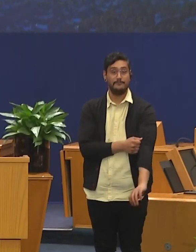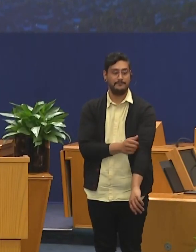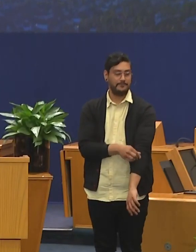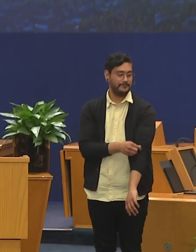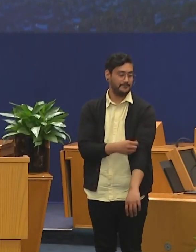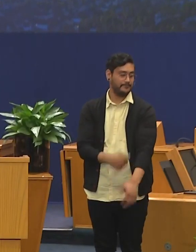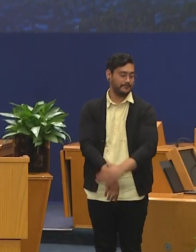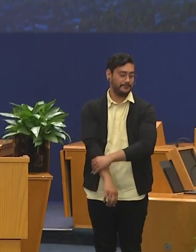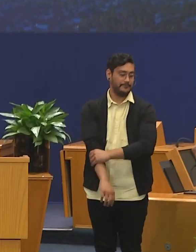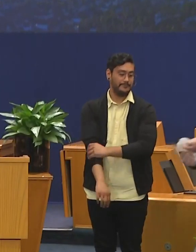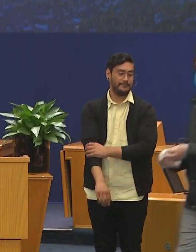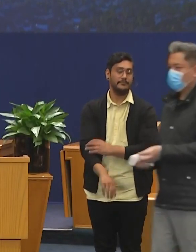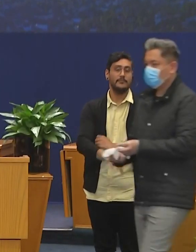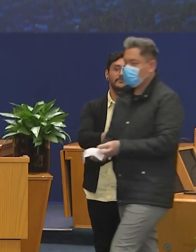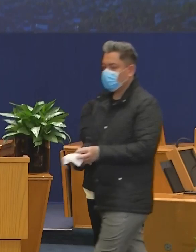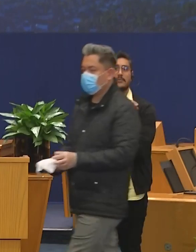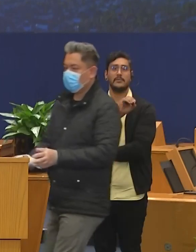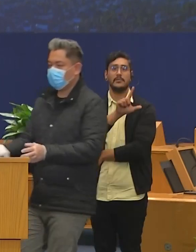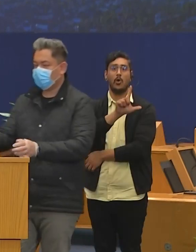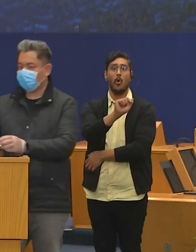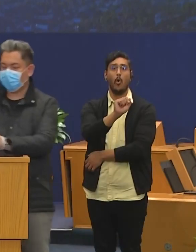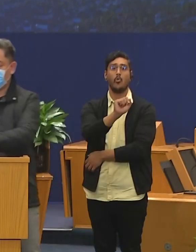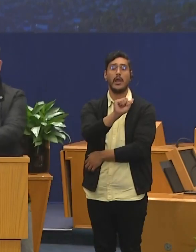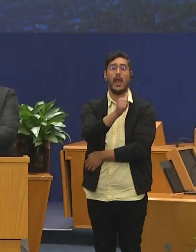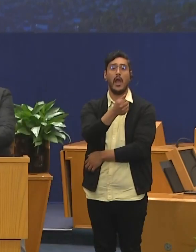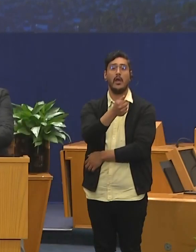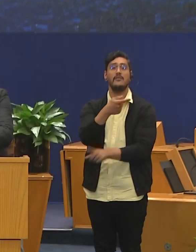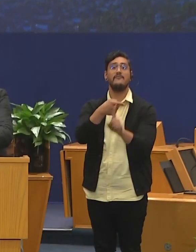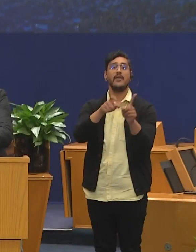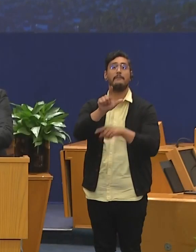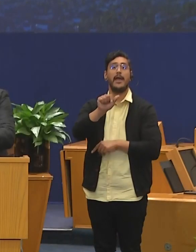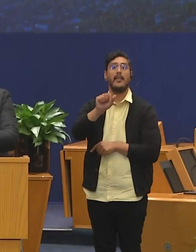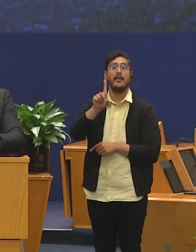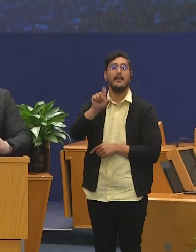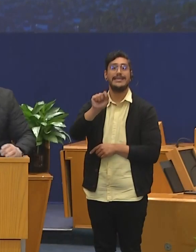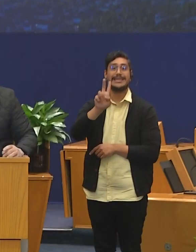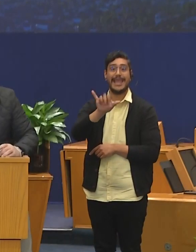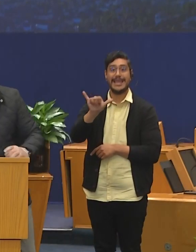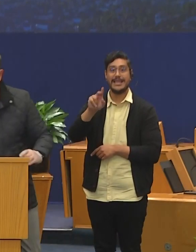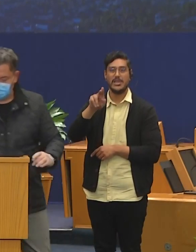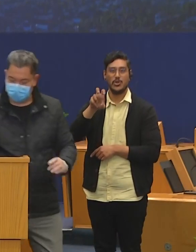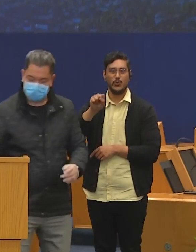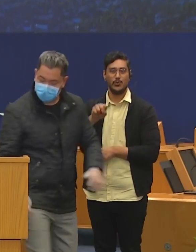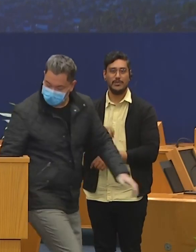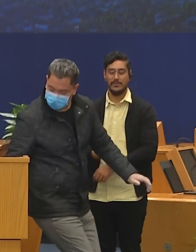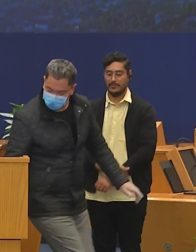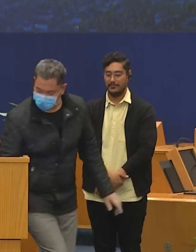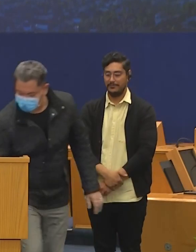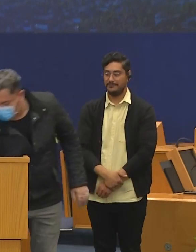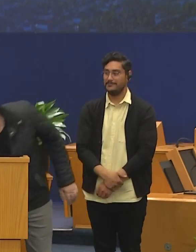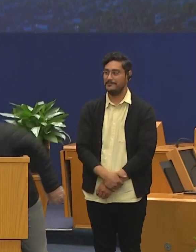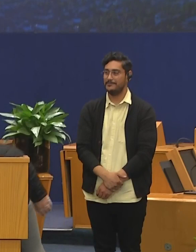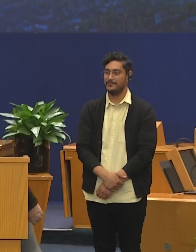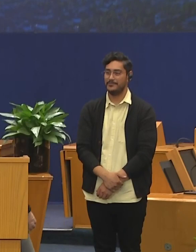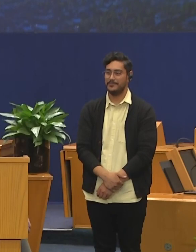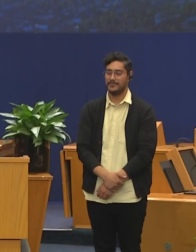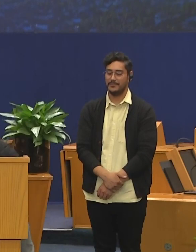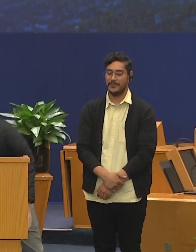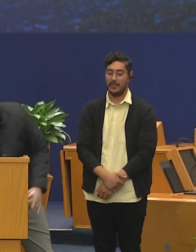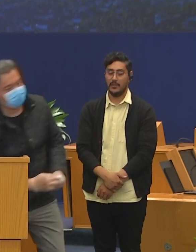QUESTION, PLEASE? THANK YOU. NEXT WE'LL GO TO THE LINE OF OLGA WITH L.A. DAILY NEWS.